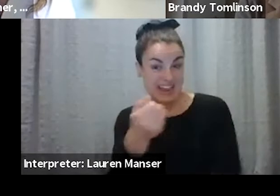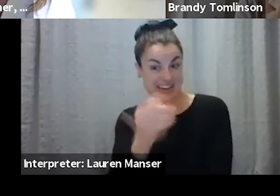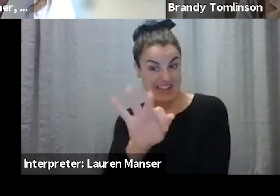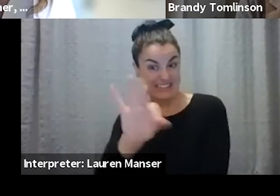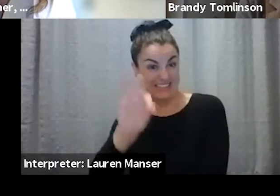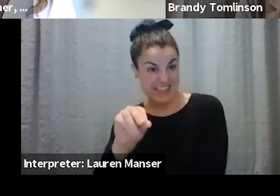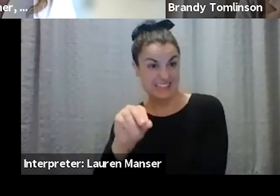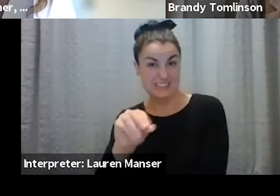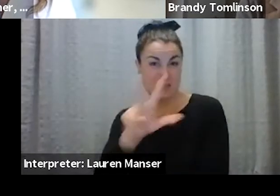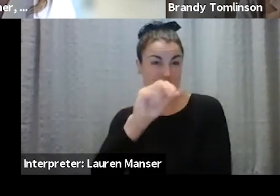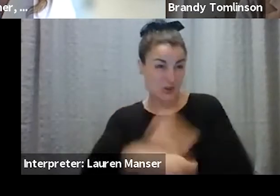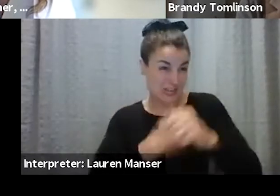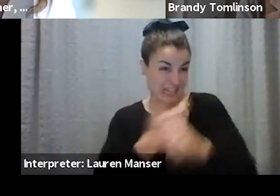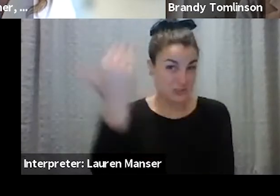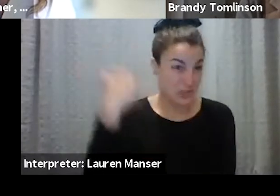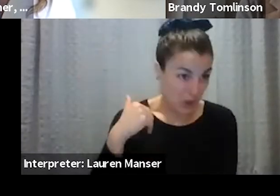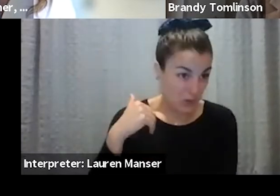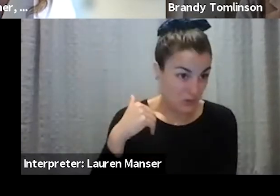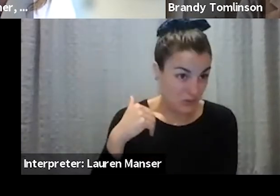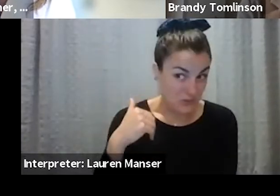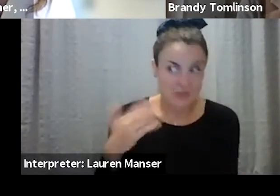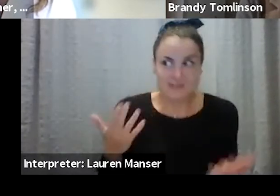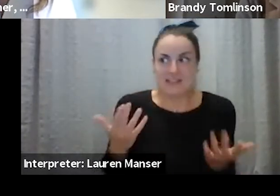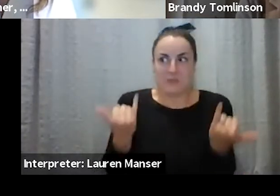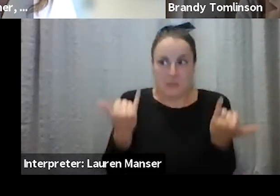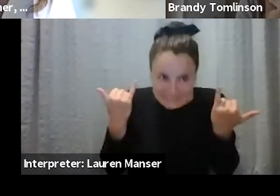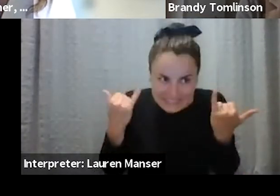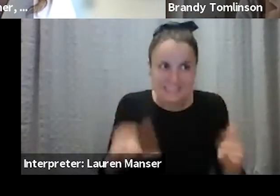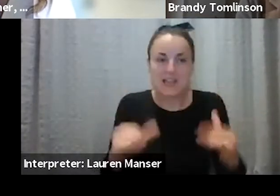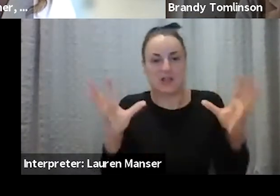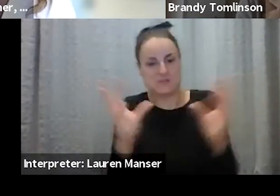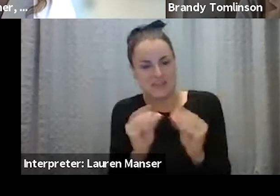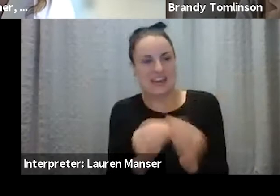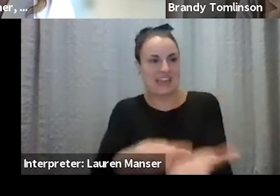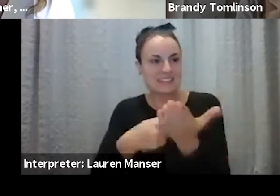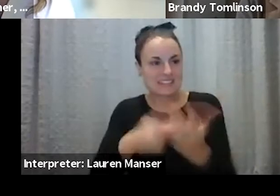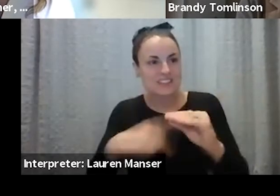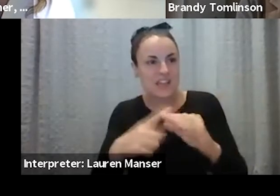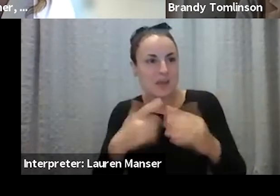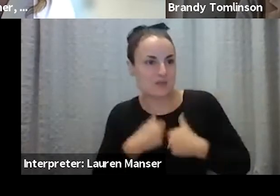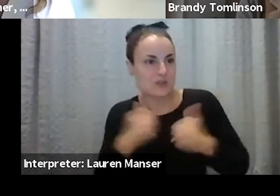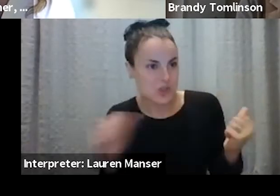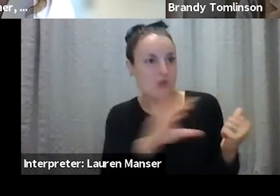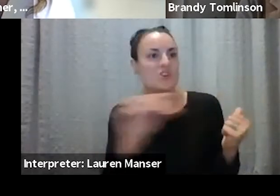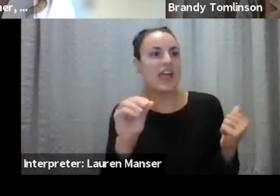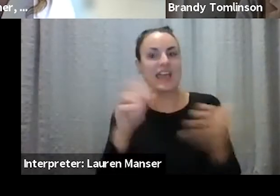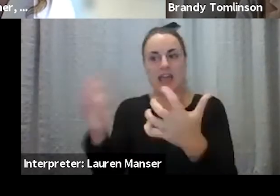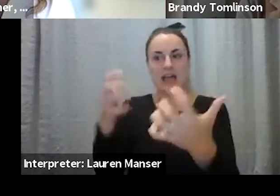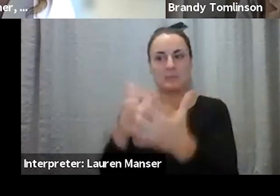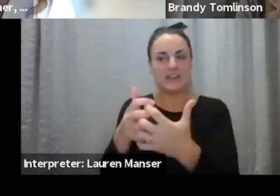and we're still sitting here having this discussion on disclosure. And it's important that we do, because our society is not where it needs to be